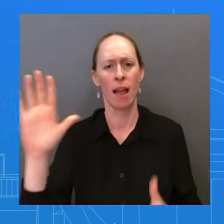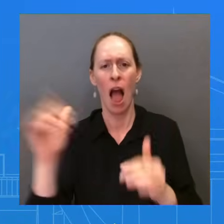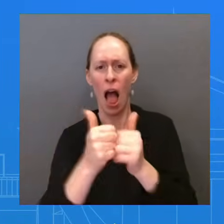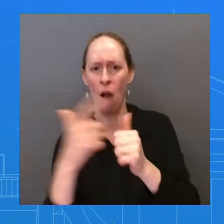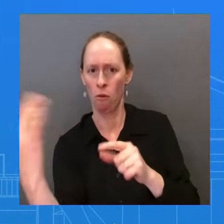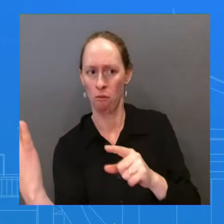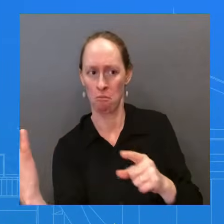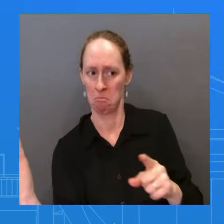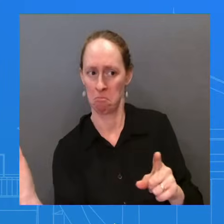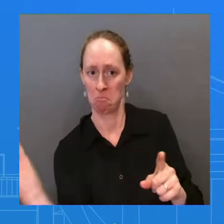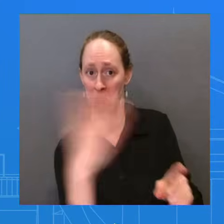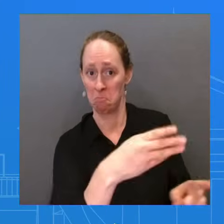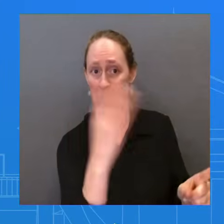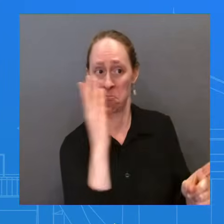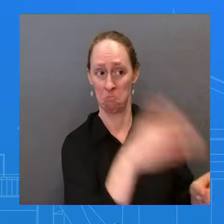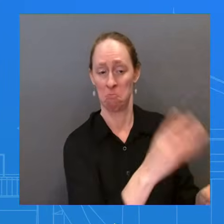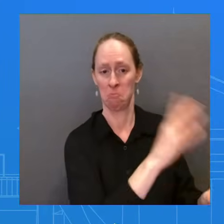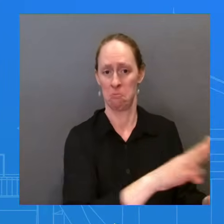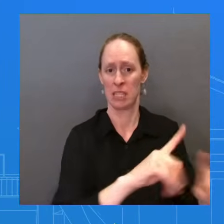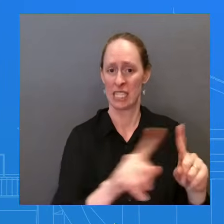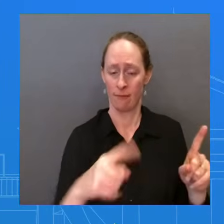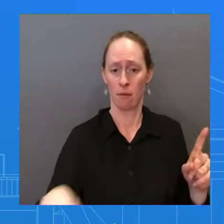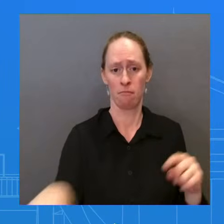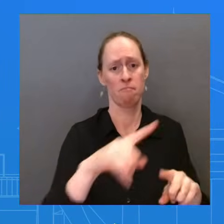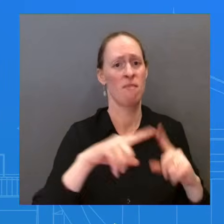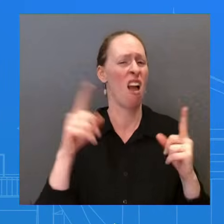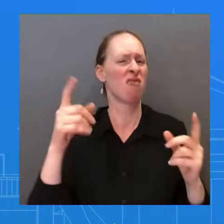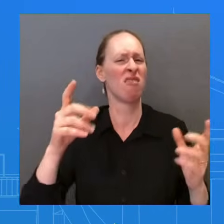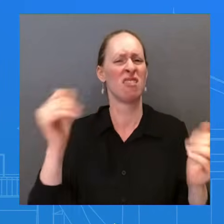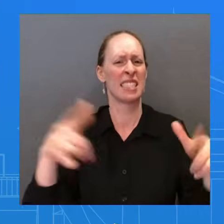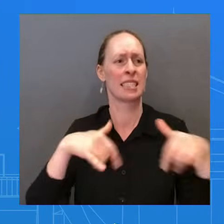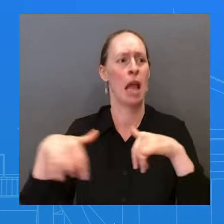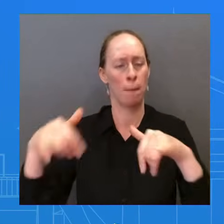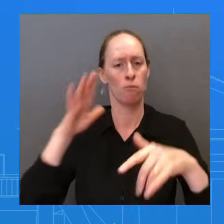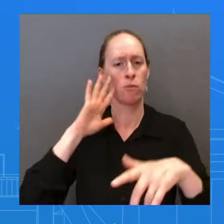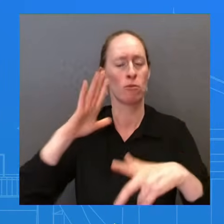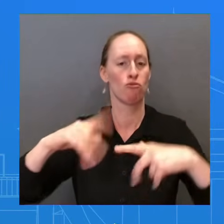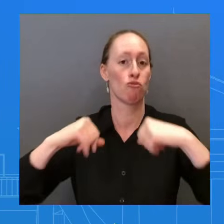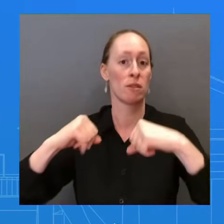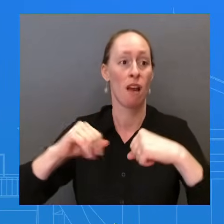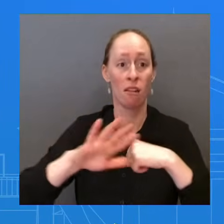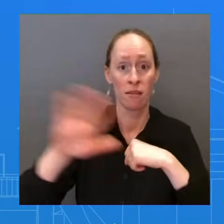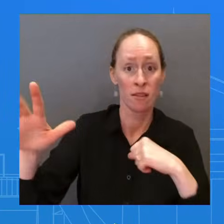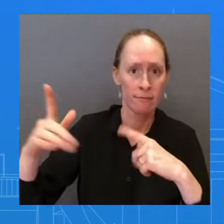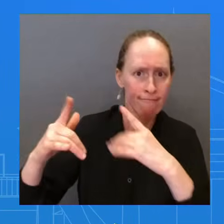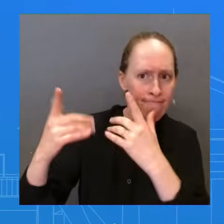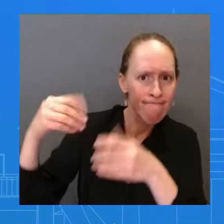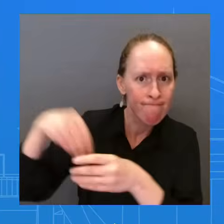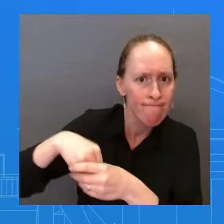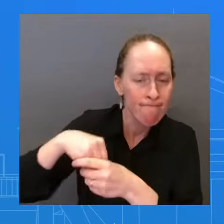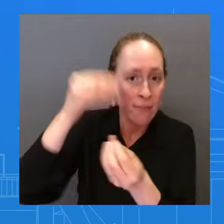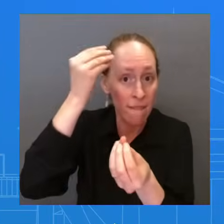in a way commensurate with these outbound investments concerns. So -- The Press: Is there a timeline? Mr. Kirby: Is there a timeline? The Press: Is there a timeline for when we will address